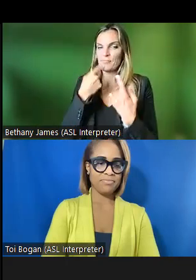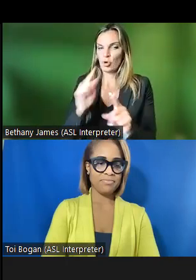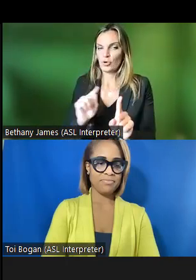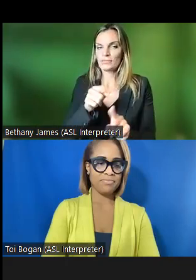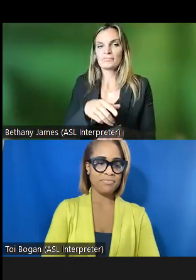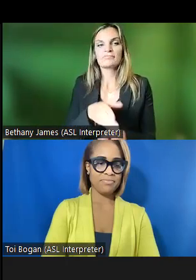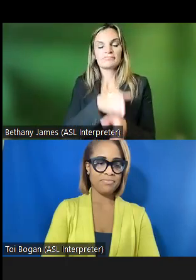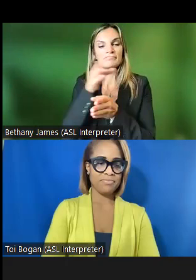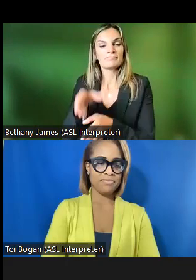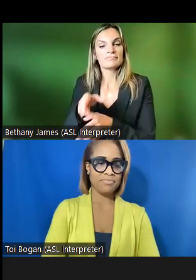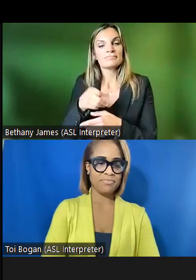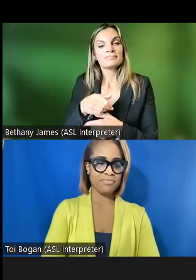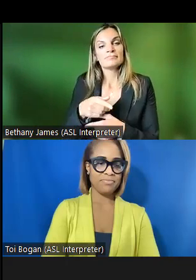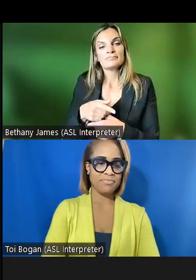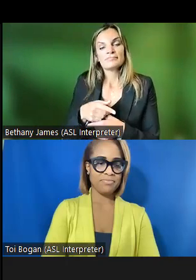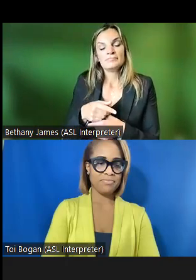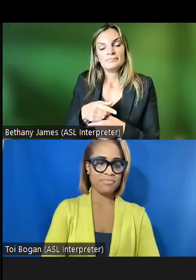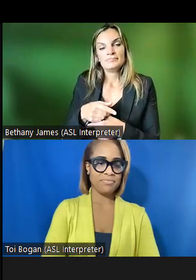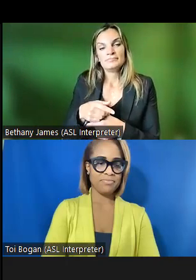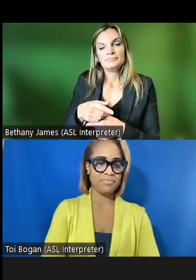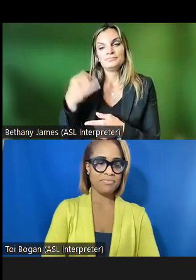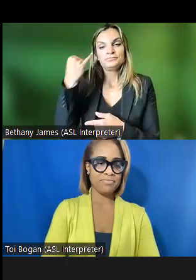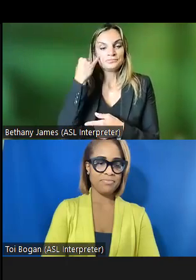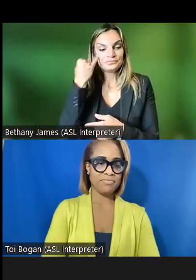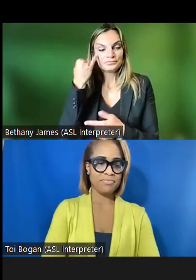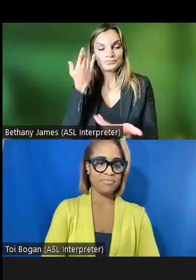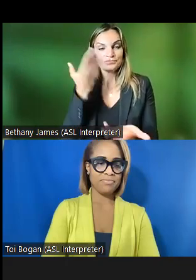employer, they don't have to compromise safety.